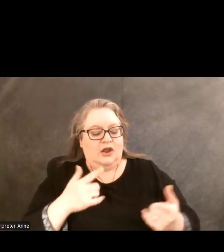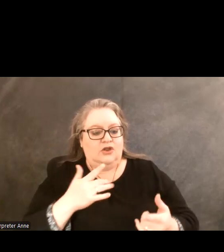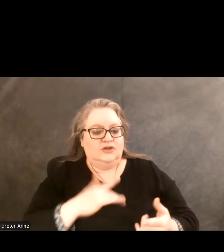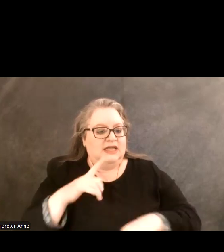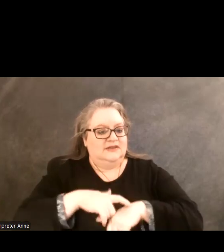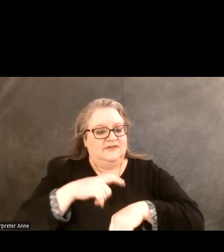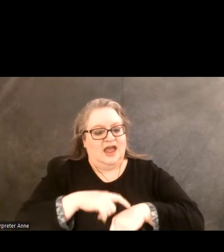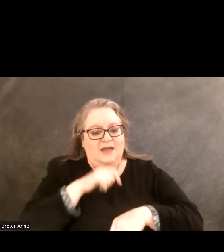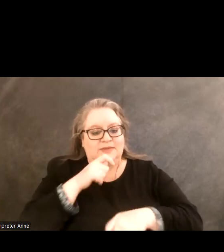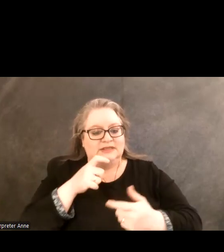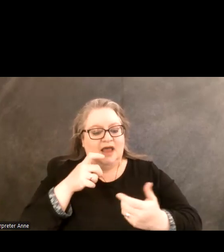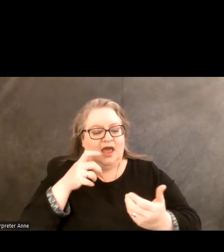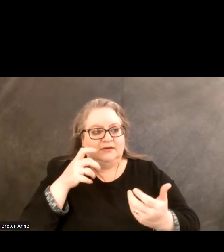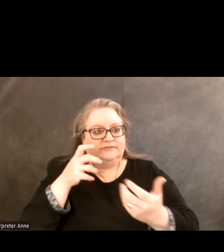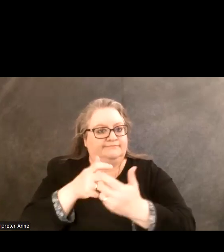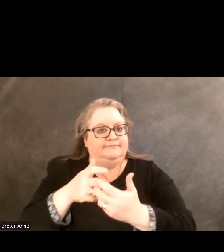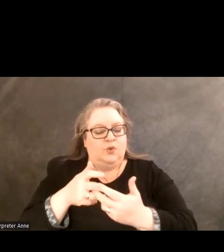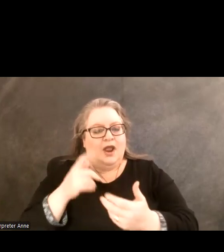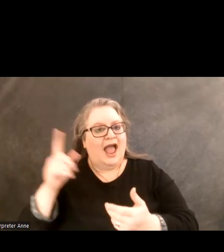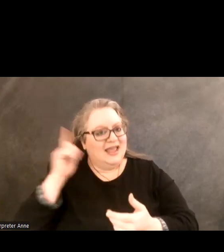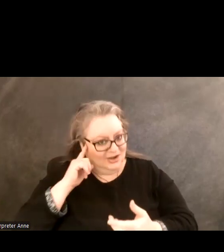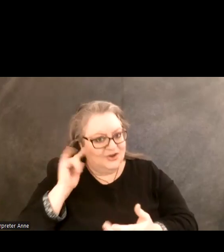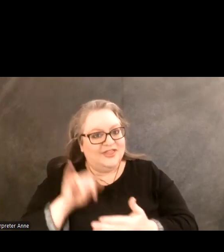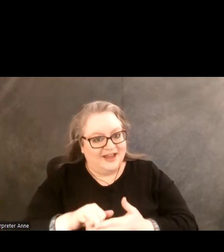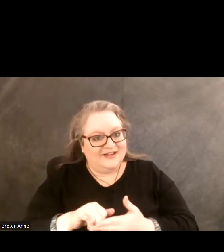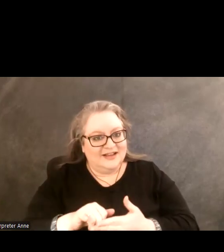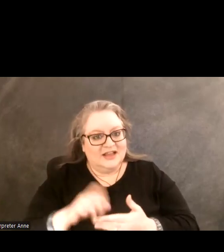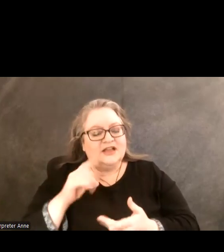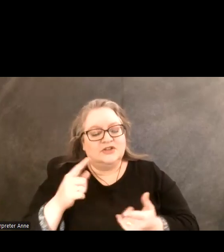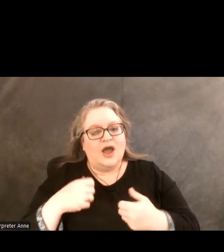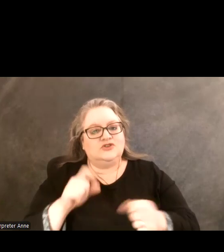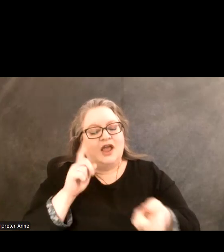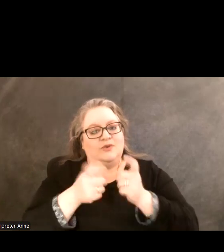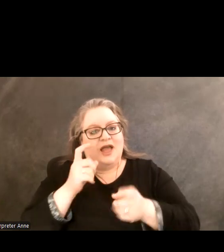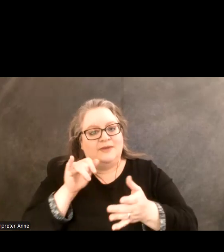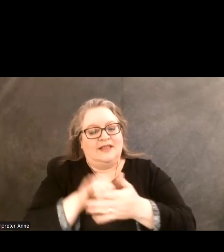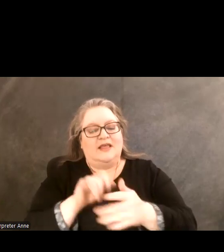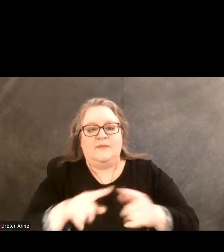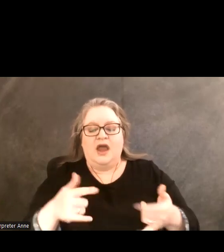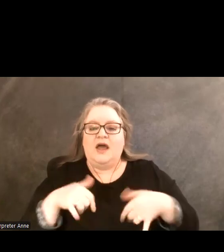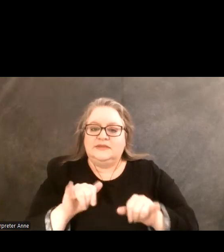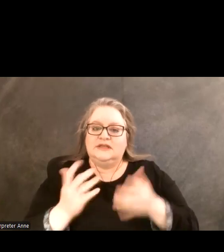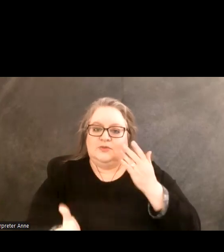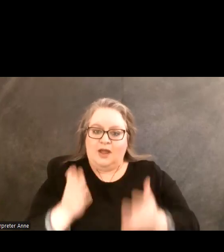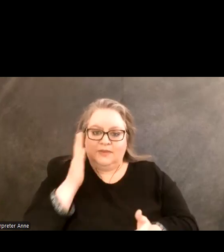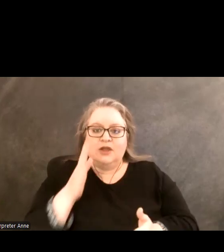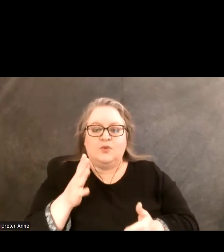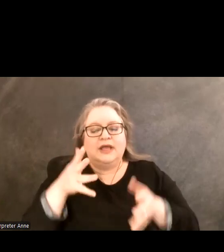working, I hear all that so I'm trying to accommodate that but I'm still probably going to leave something out or make some